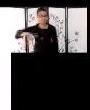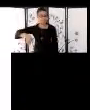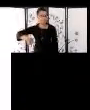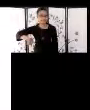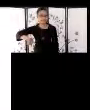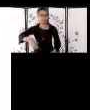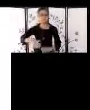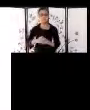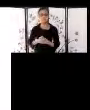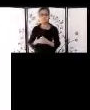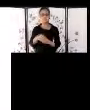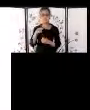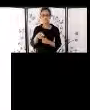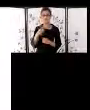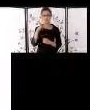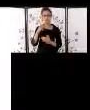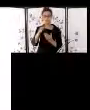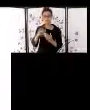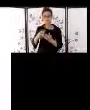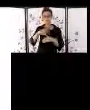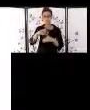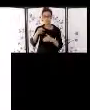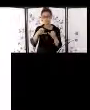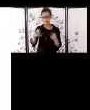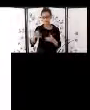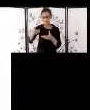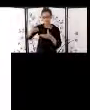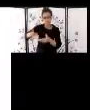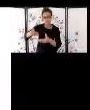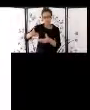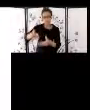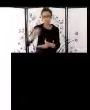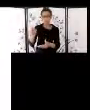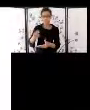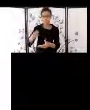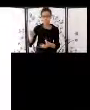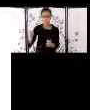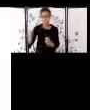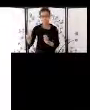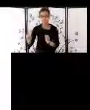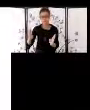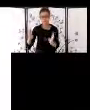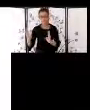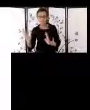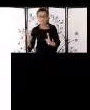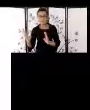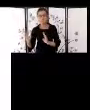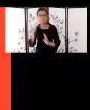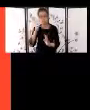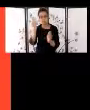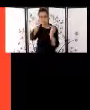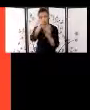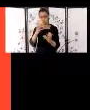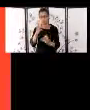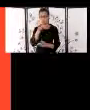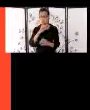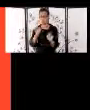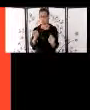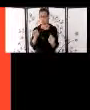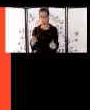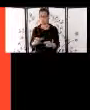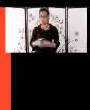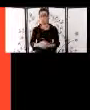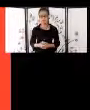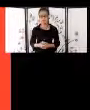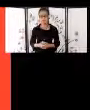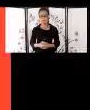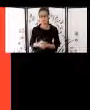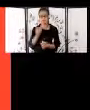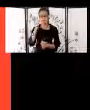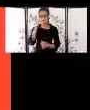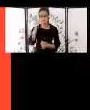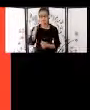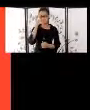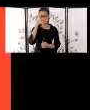must shift, you’ll be notified as soon as possible